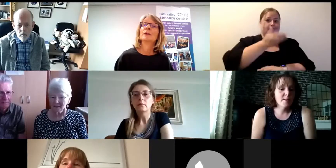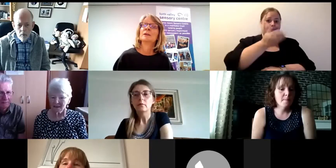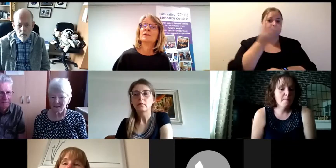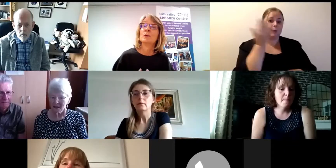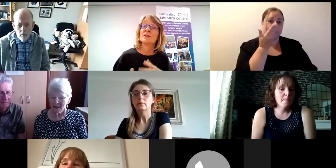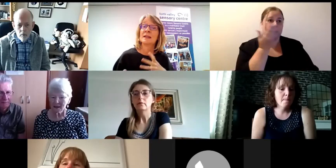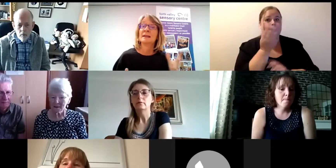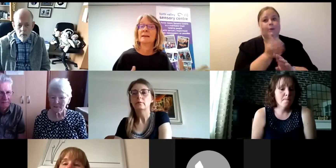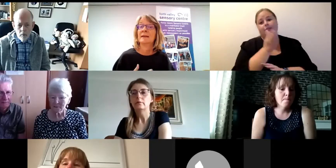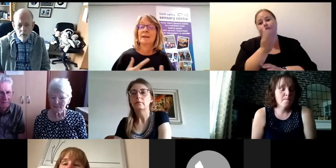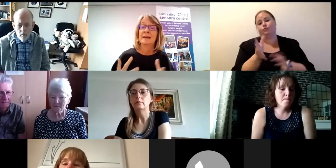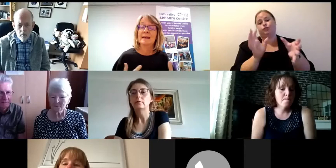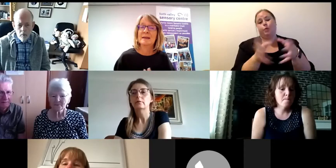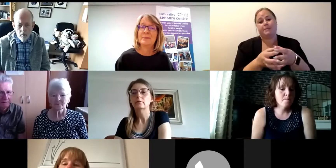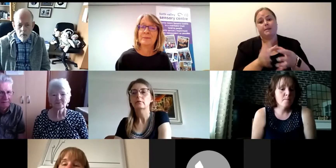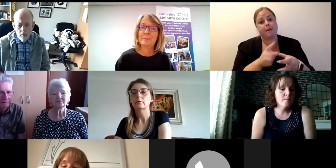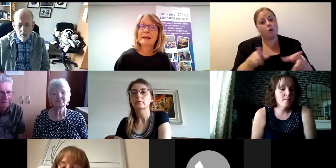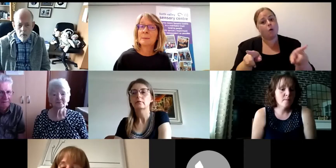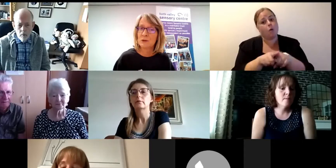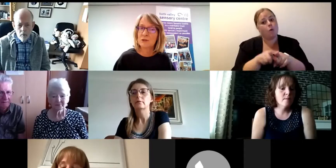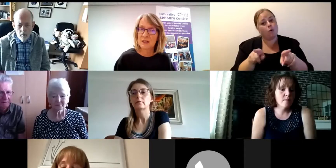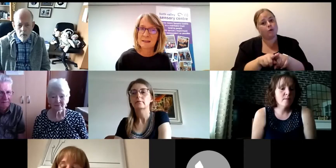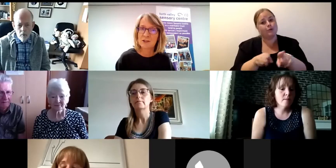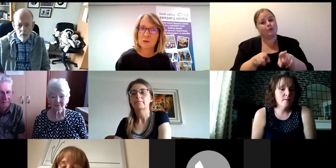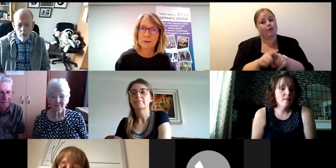you involved in bigger projects,